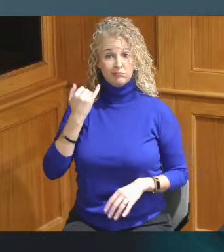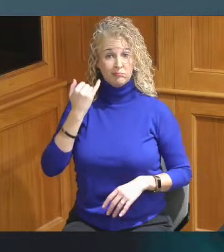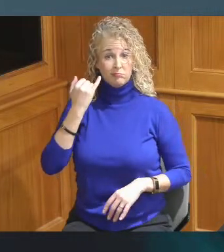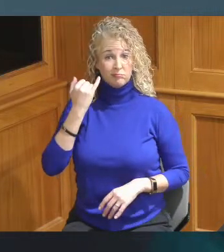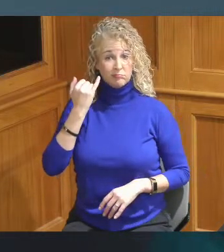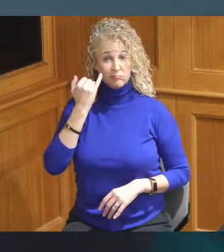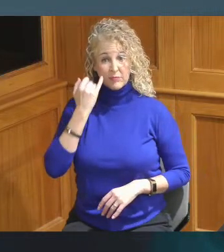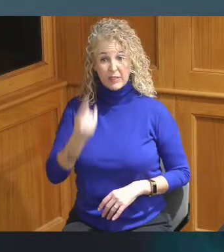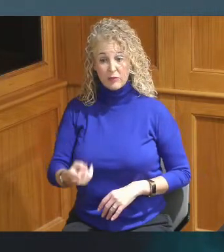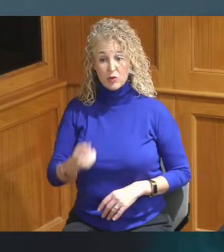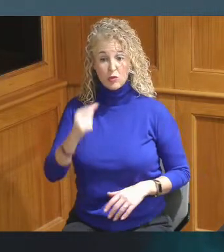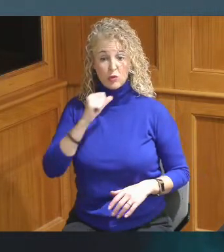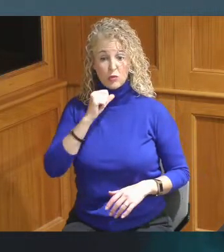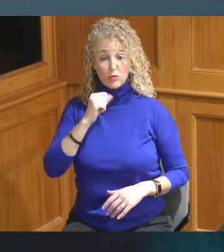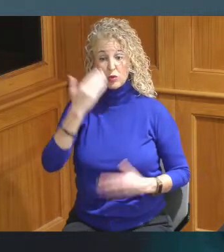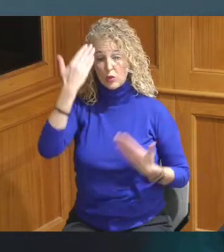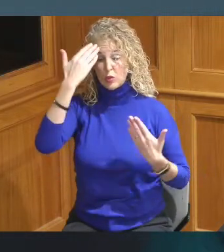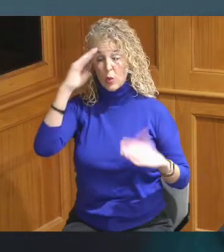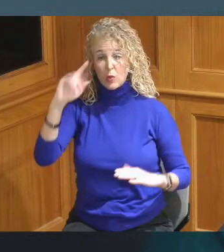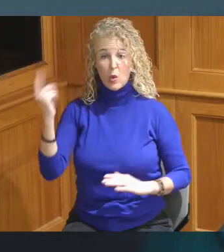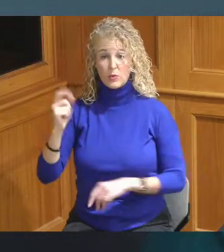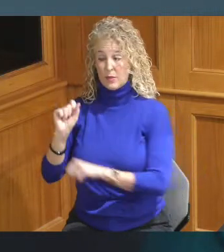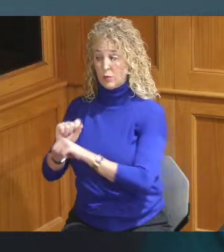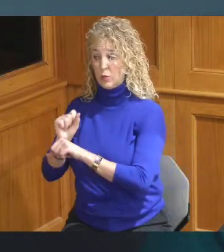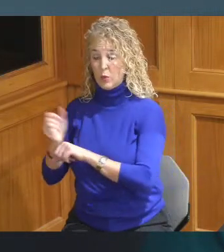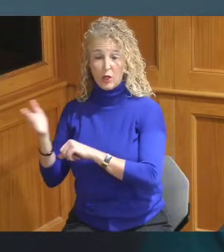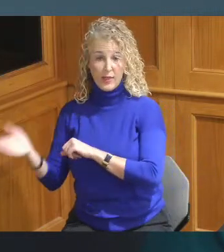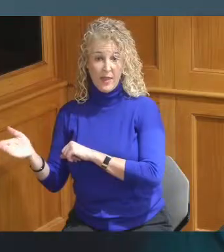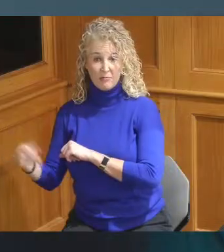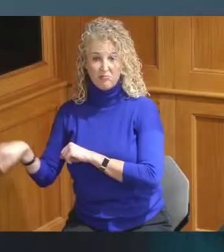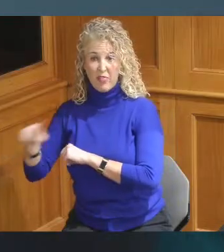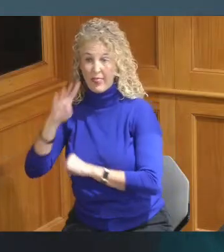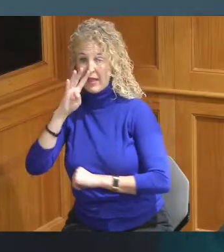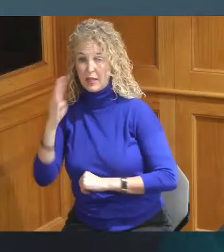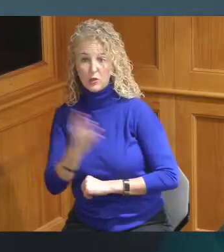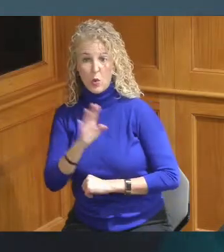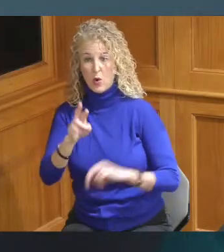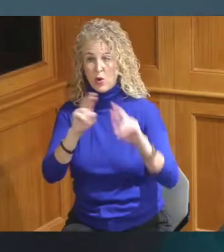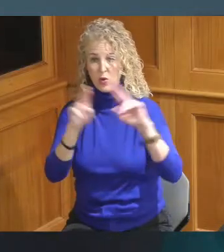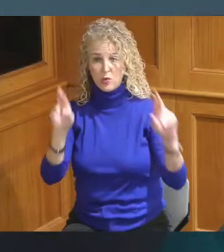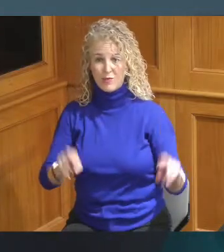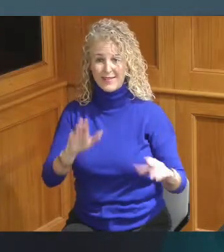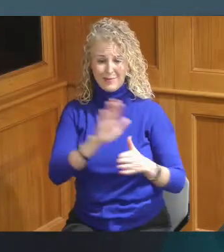or uncle, or somebody in position, then it didn't matter if you went to college, didn't matter what